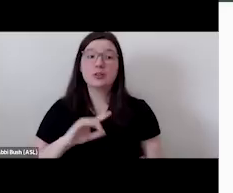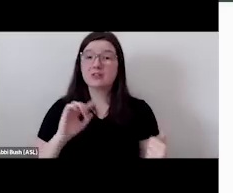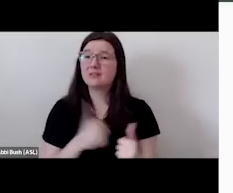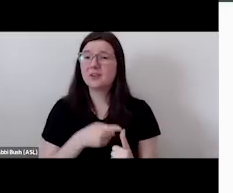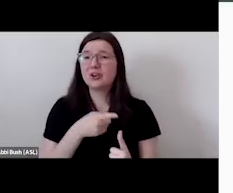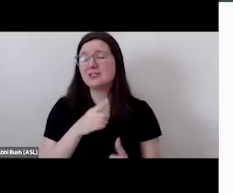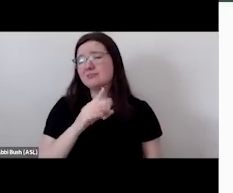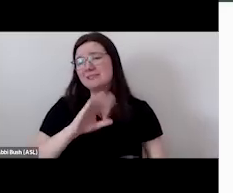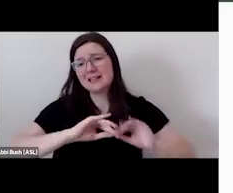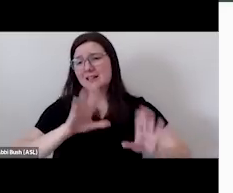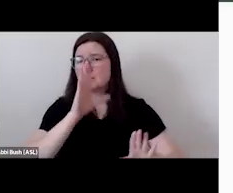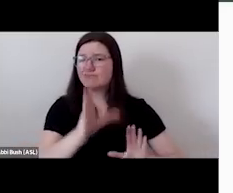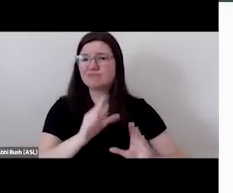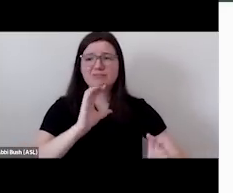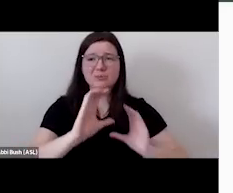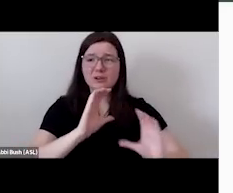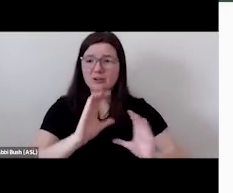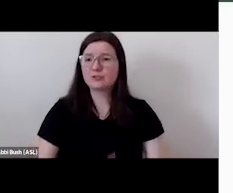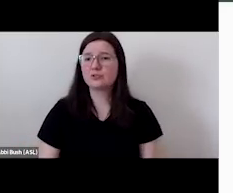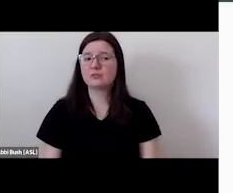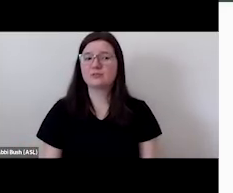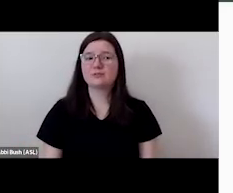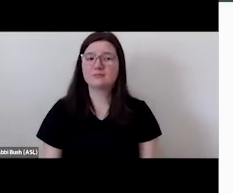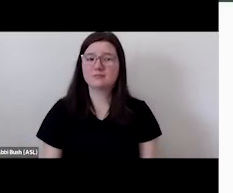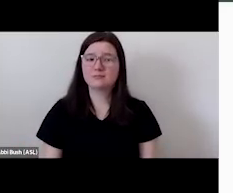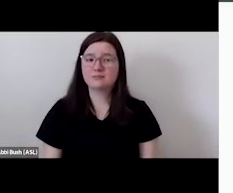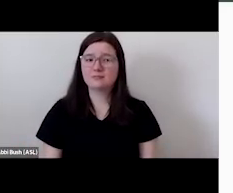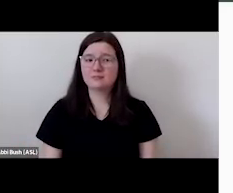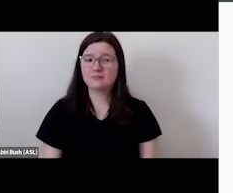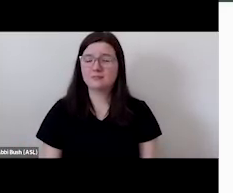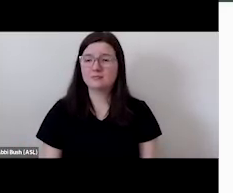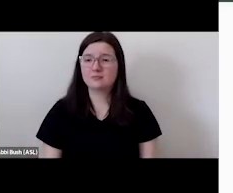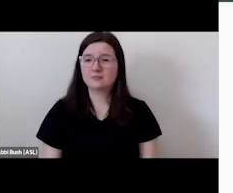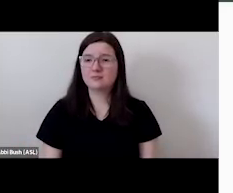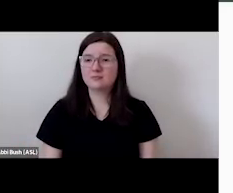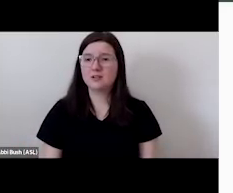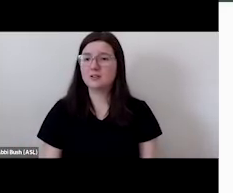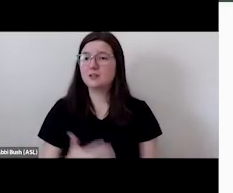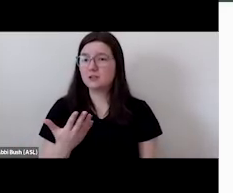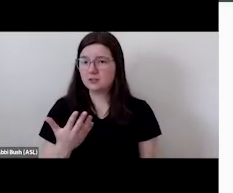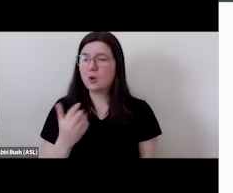about, but posting multiple sheets or having multiple postings around the shelter